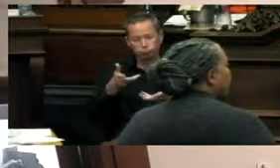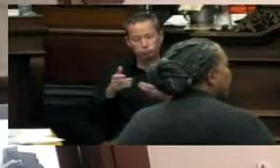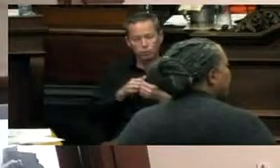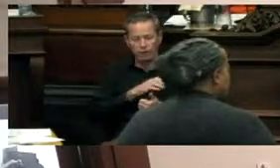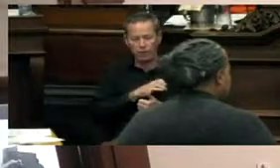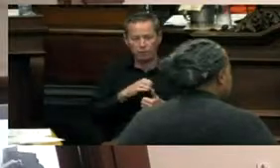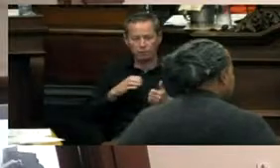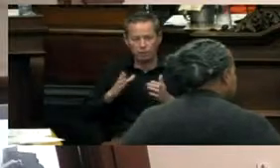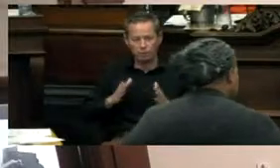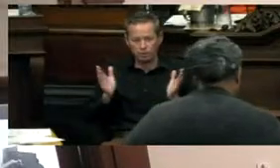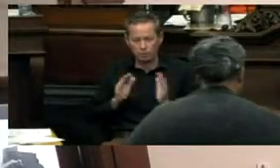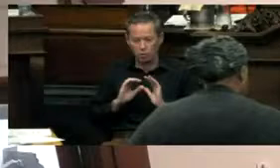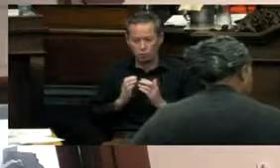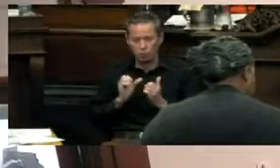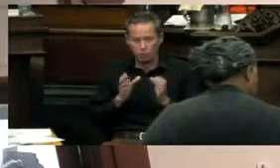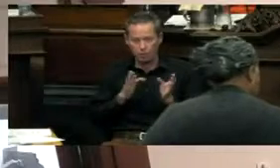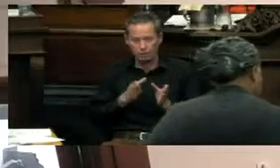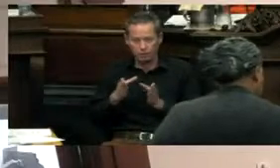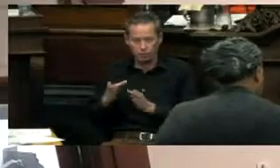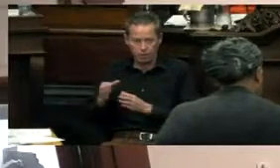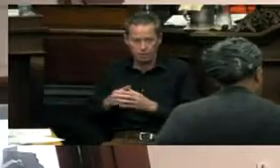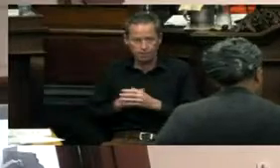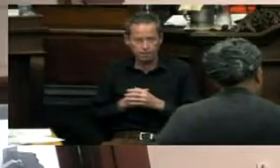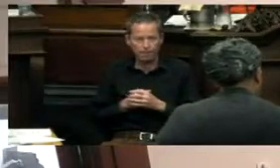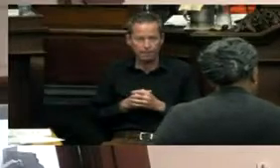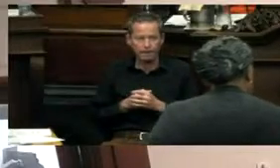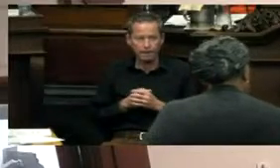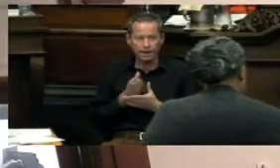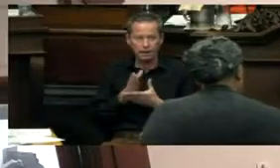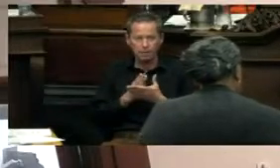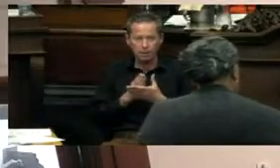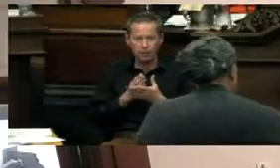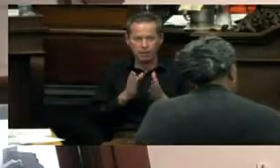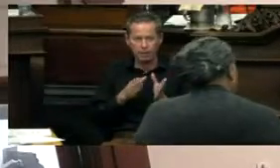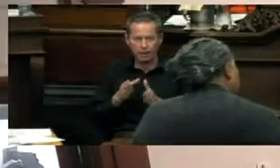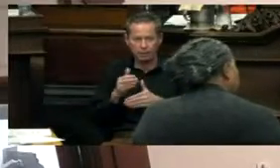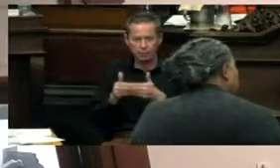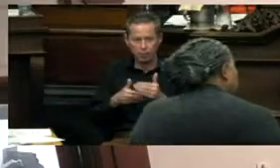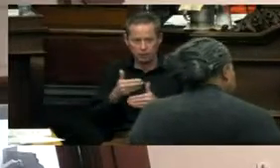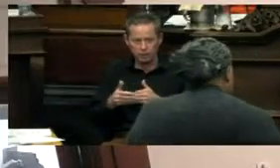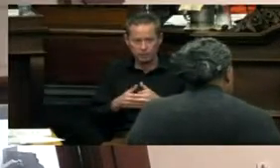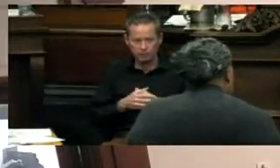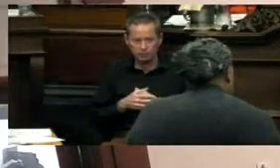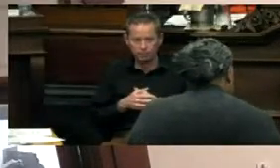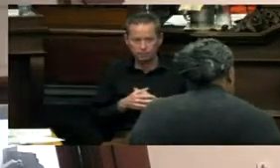planning process starts to engage council members, either